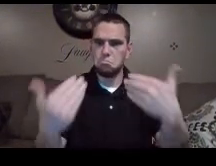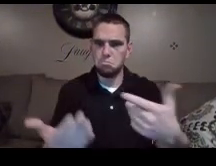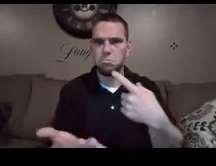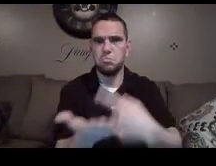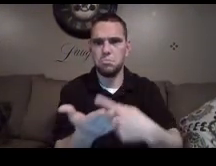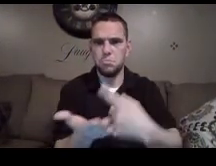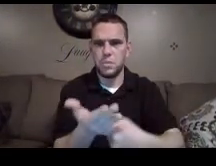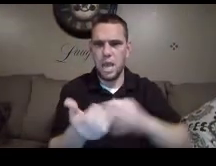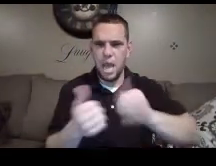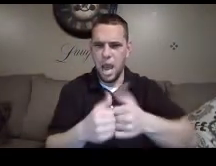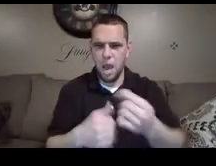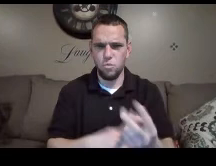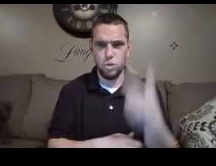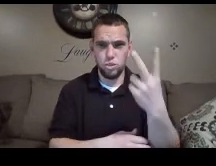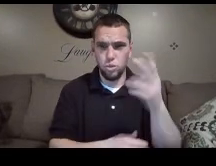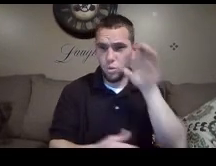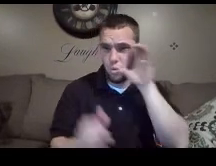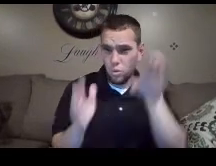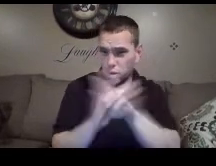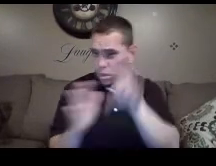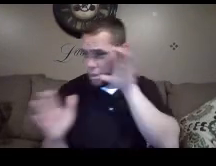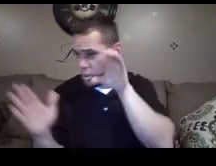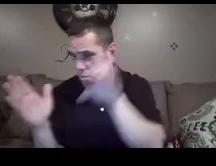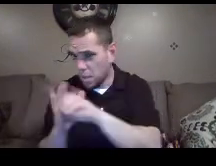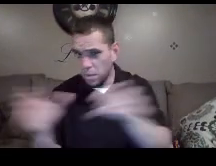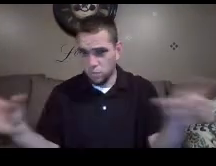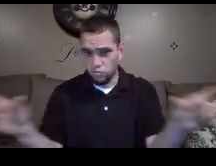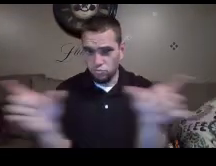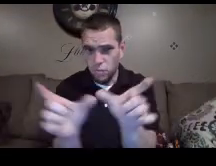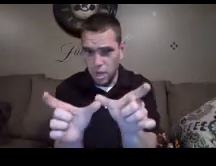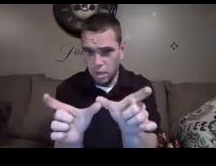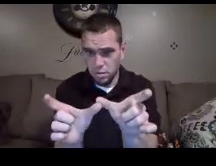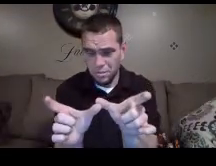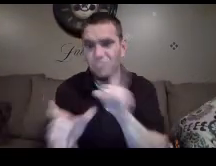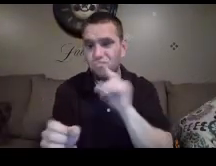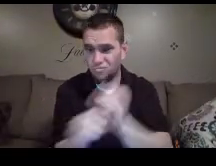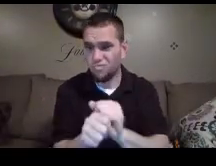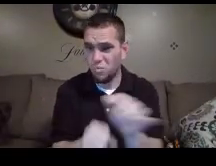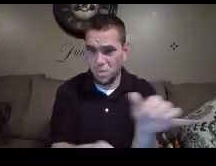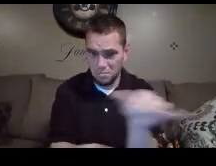graphics because they kind of go together. If you go to the website, you might see this